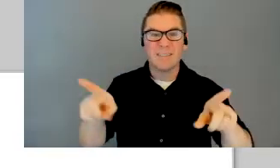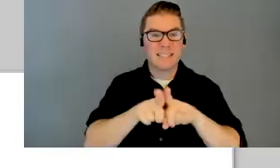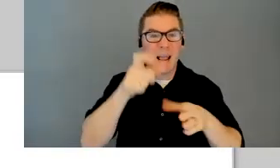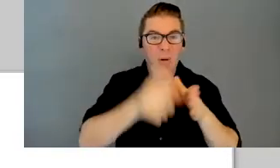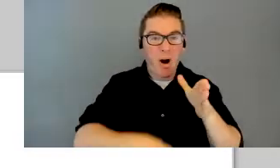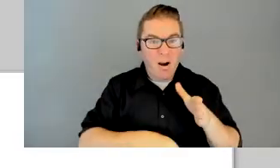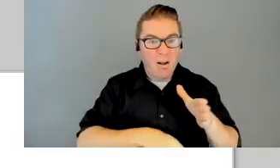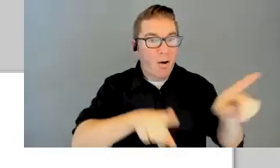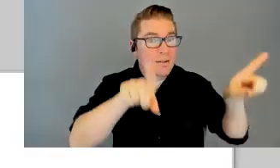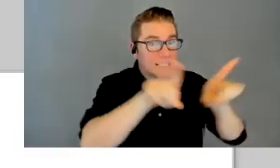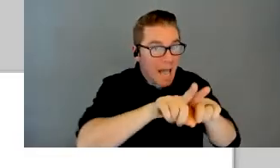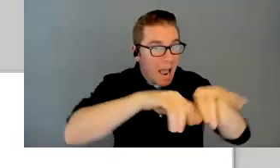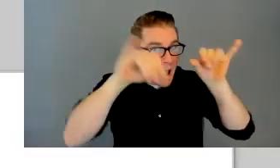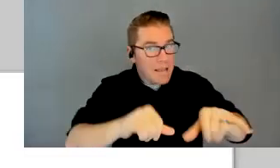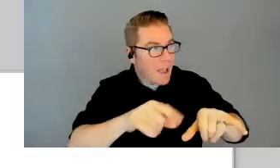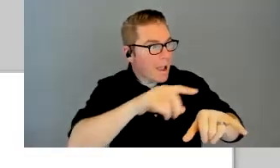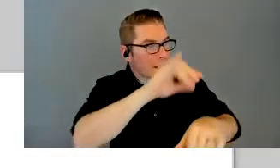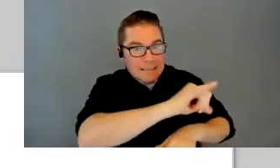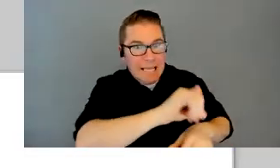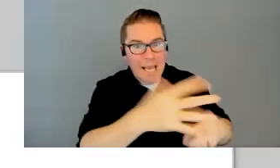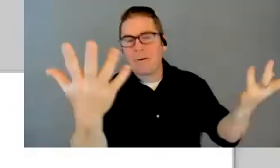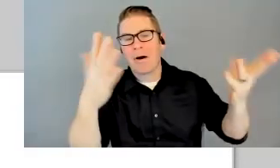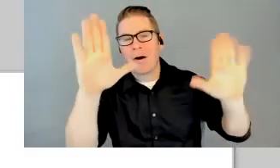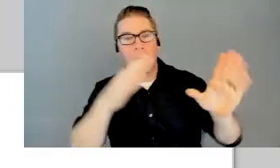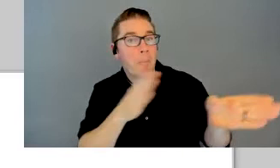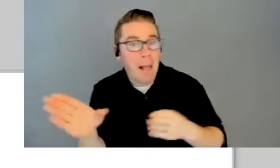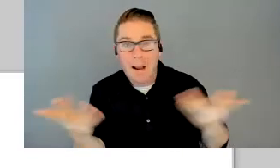It's a great article on how to promote student engagement,